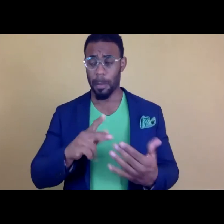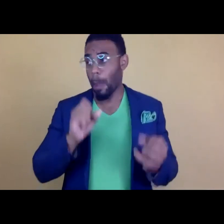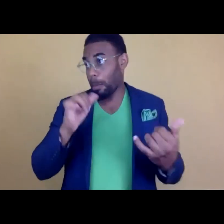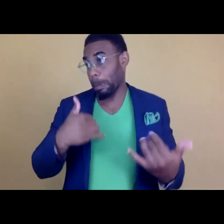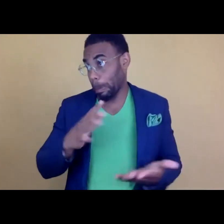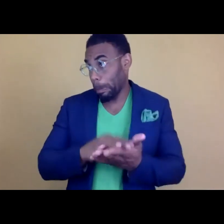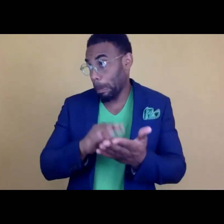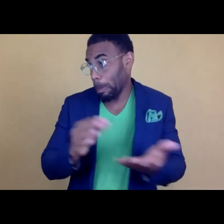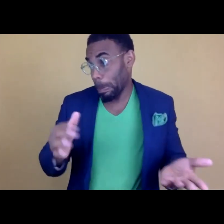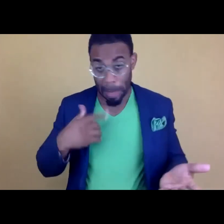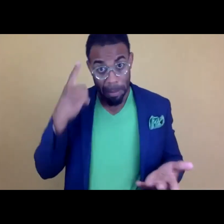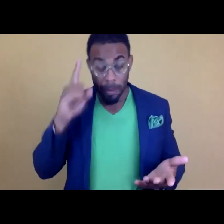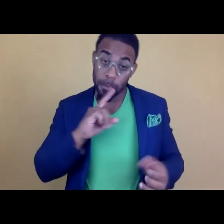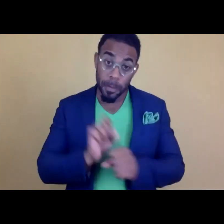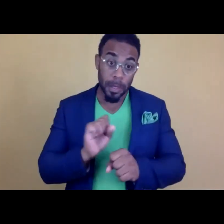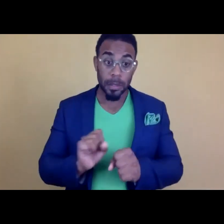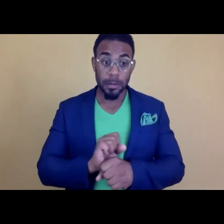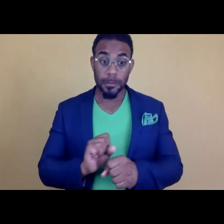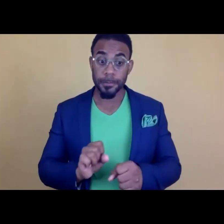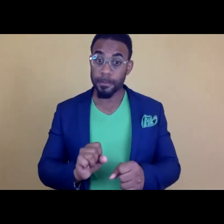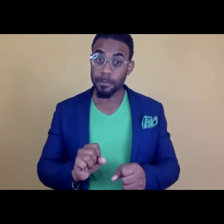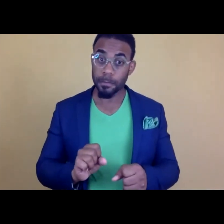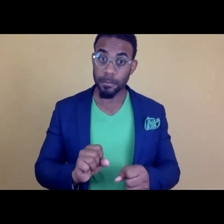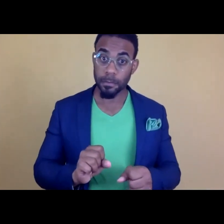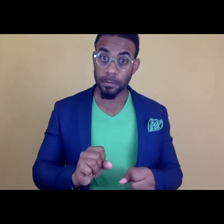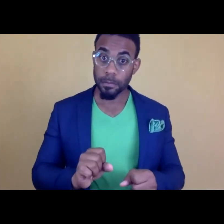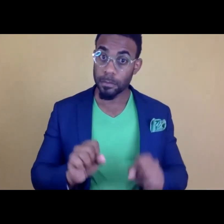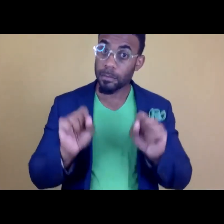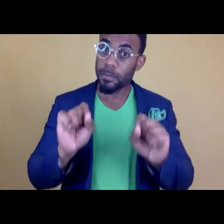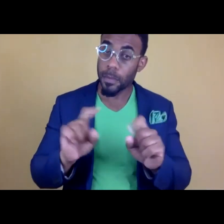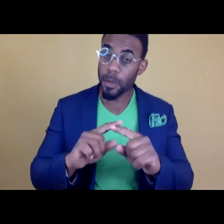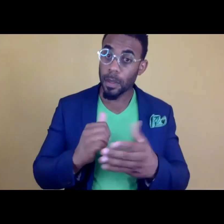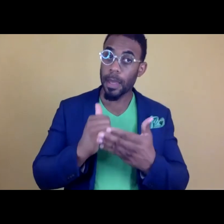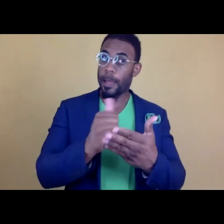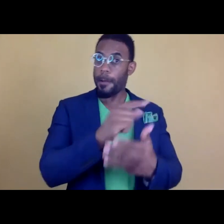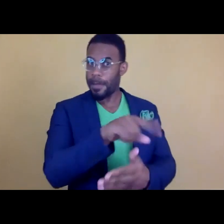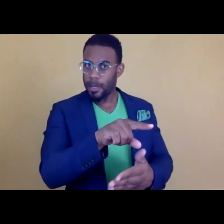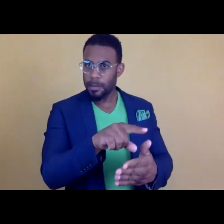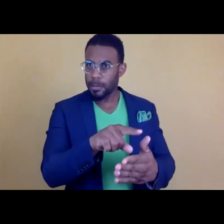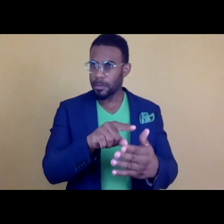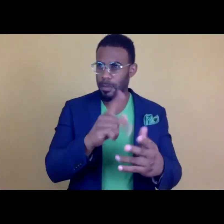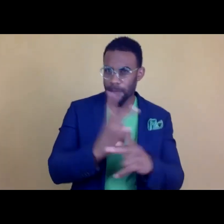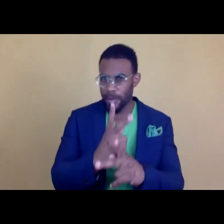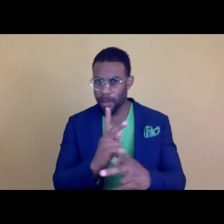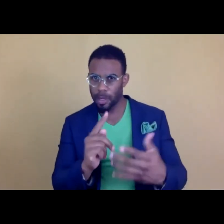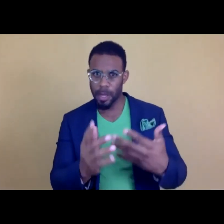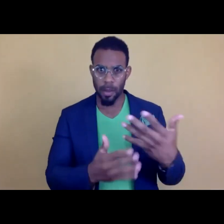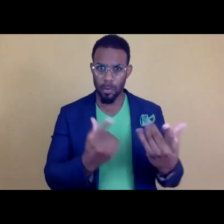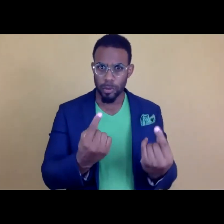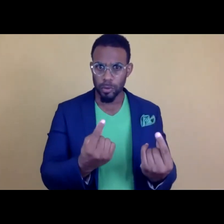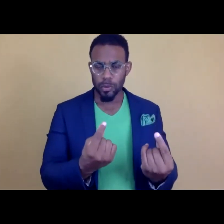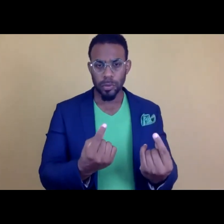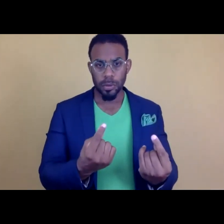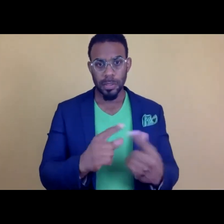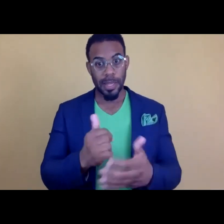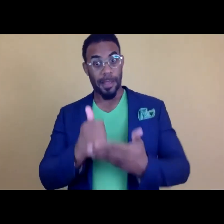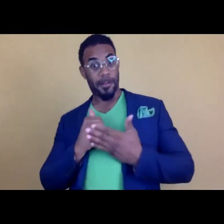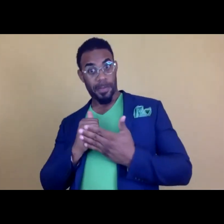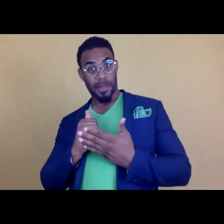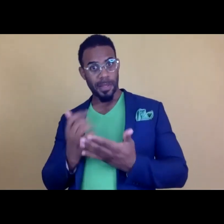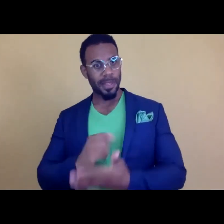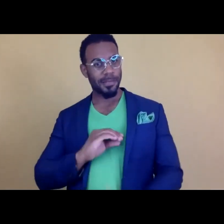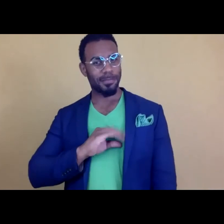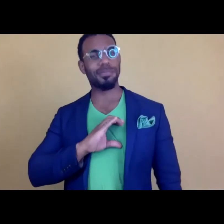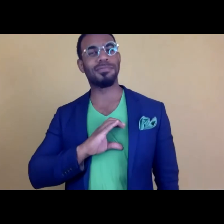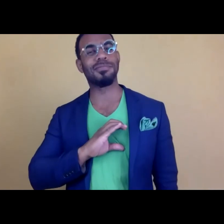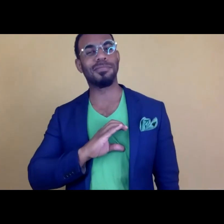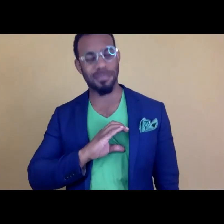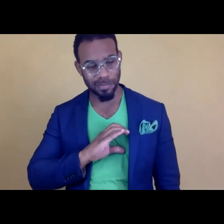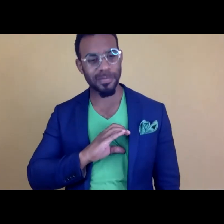And so it was able to help them navigate this and it helped me gain a lot of confidence,